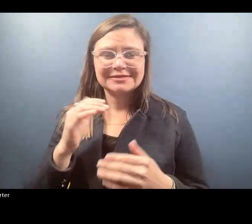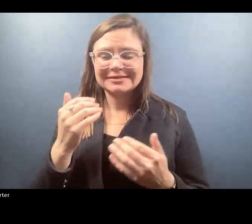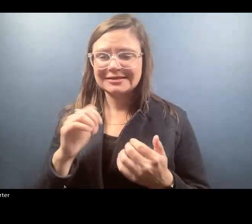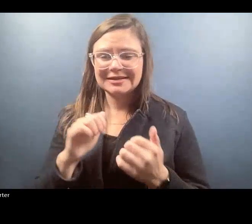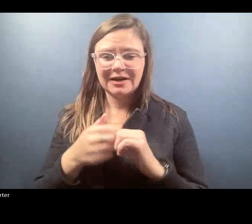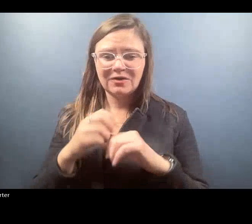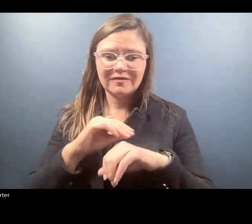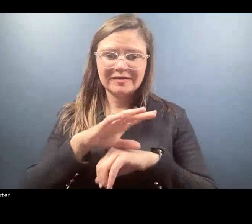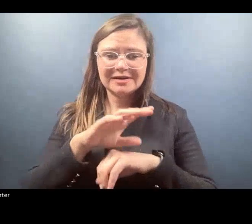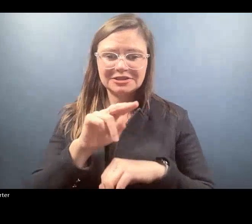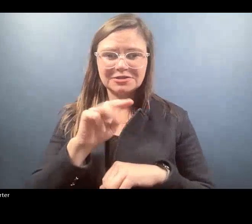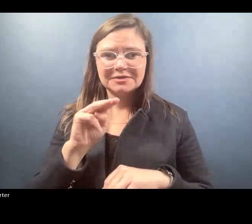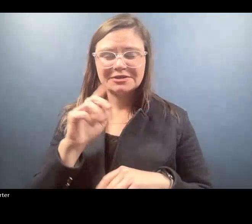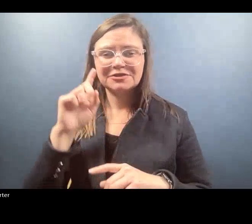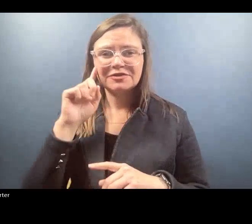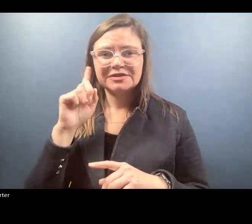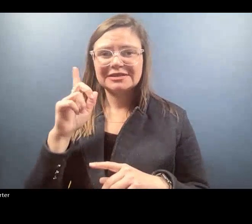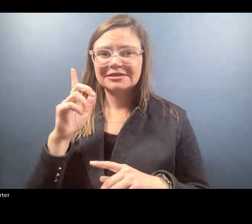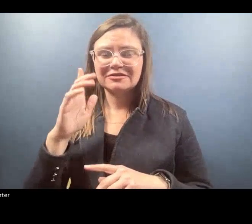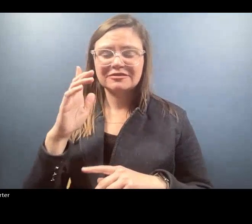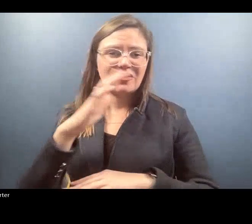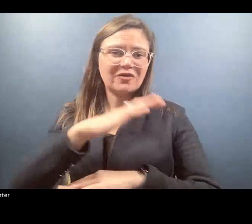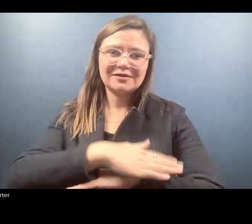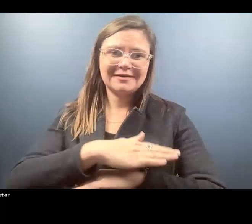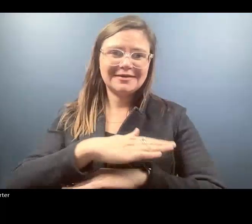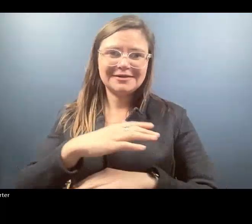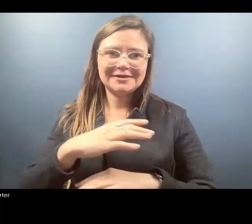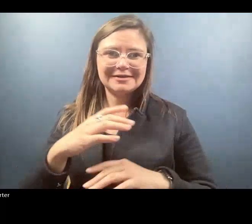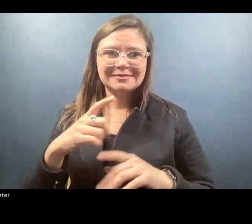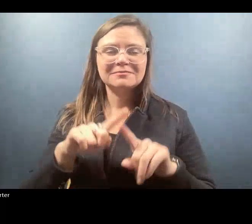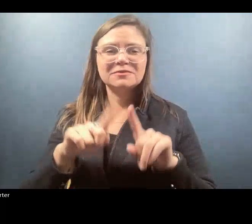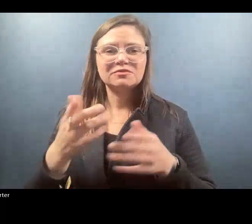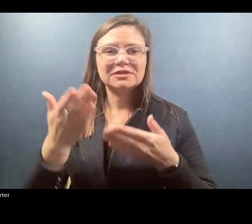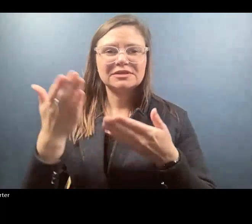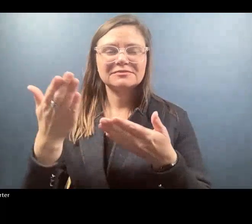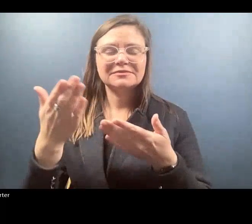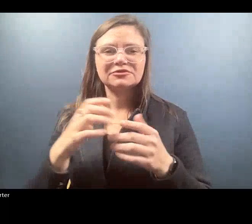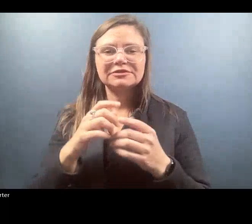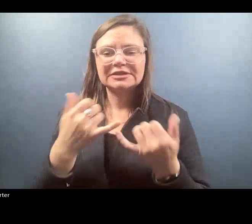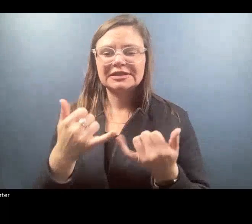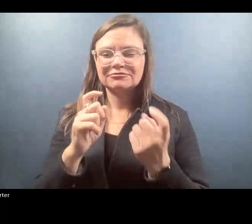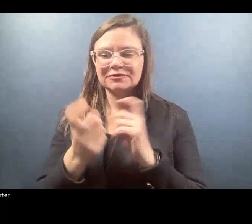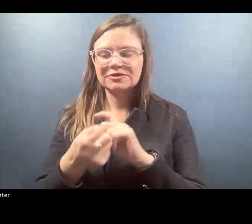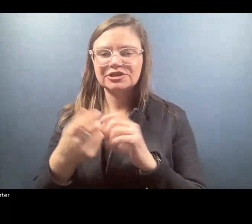I think all day what I would recommend we're going to transition now into small group discussions.